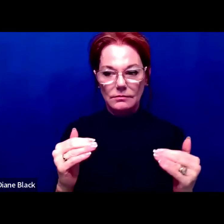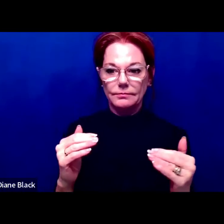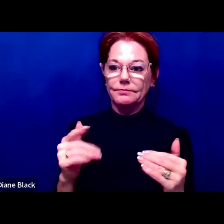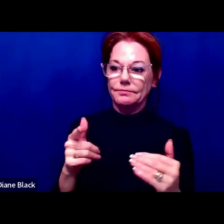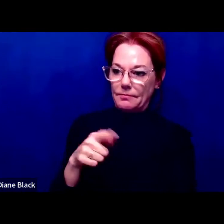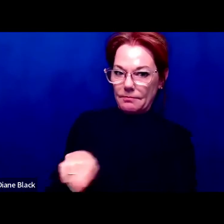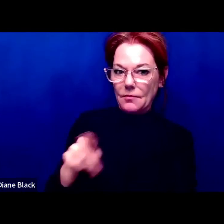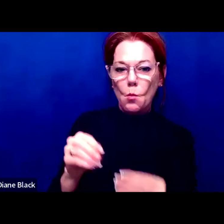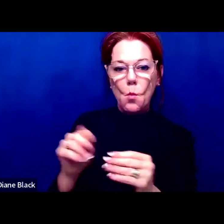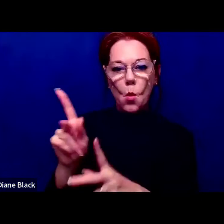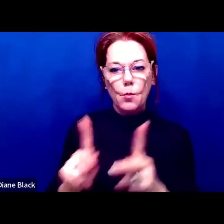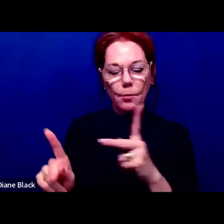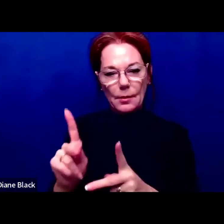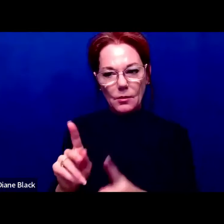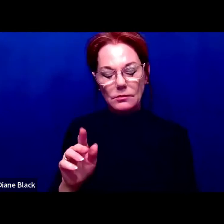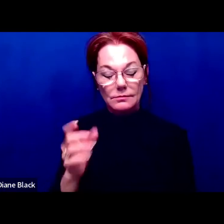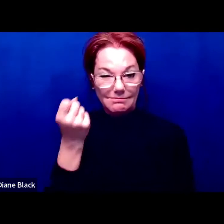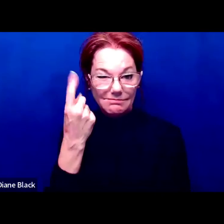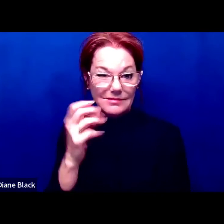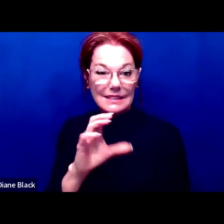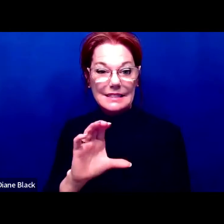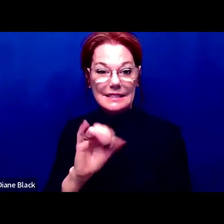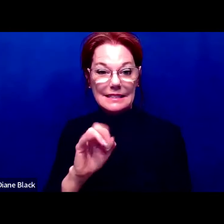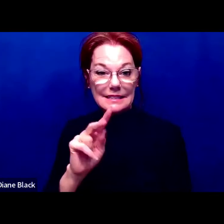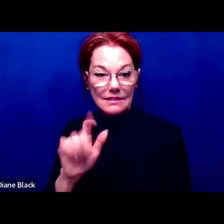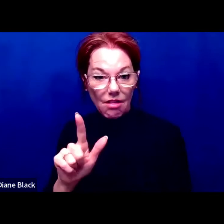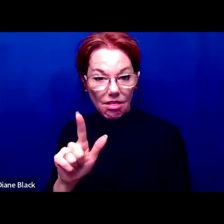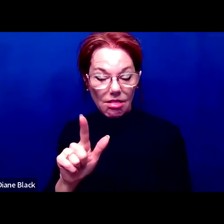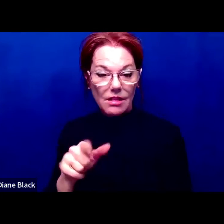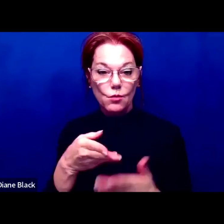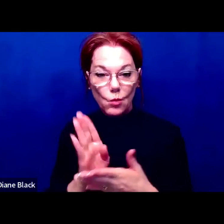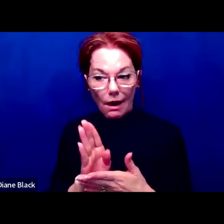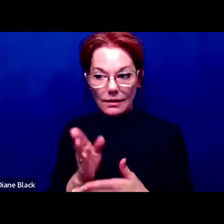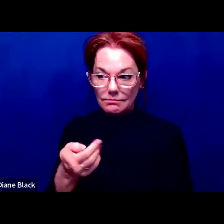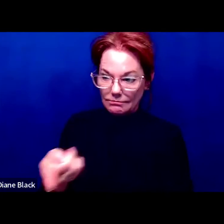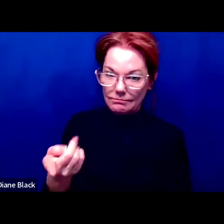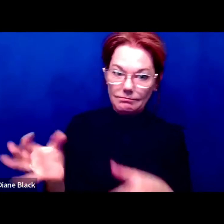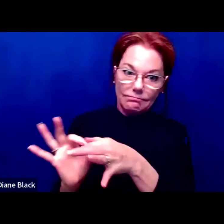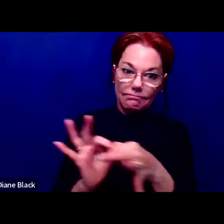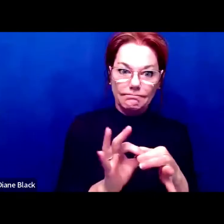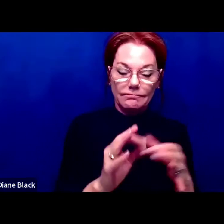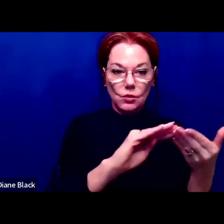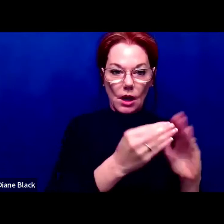right. It is a civil right for people to be part of in their communities, and for us to work